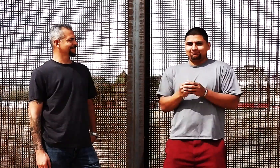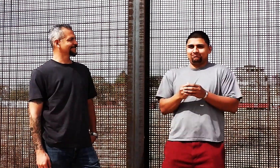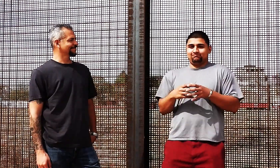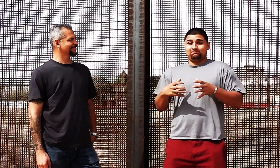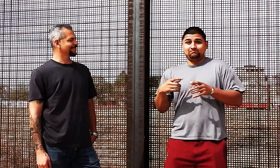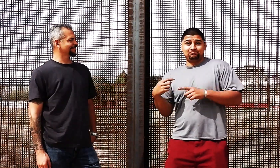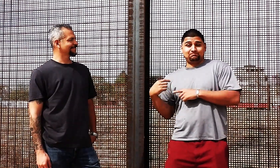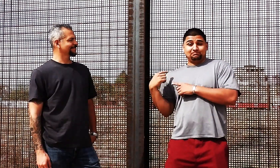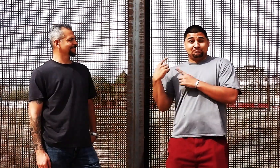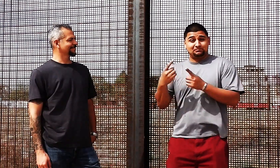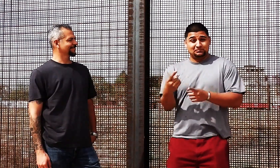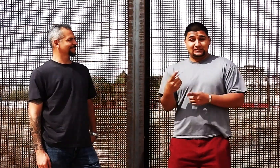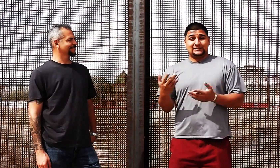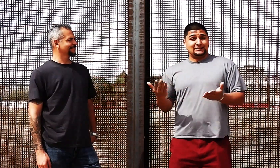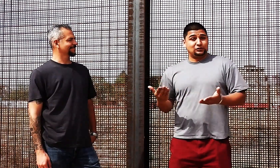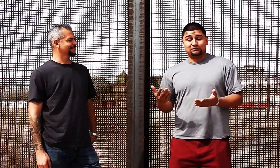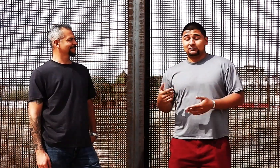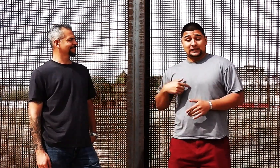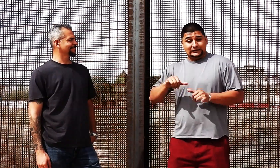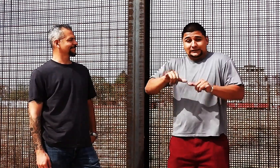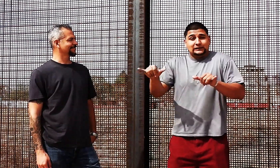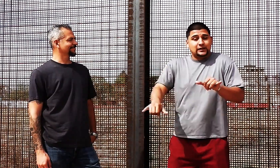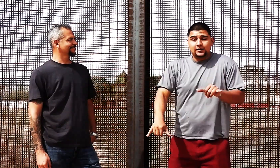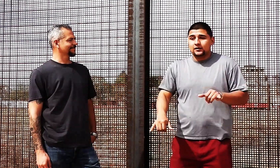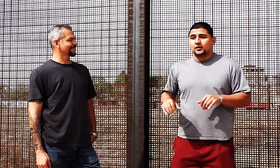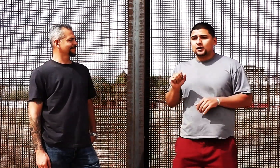All of us live here and growing. We are staying here.